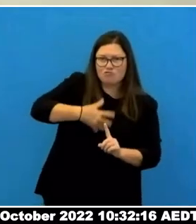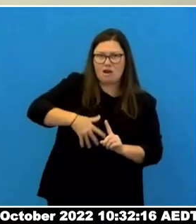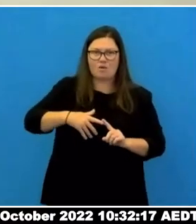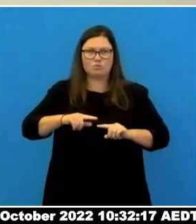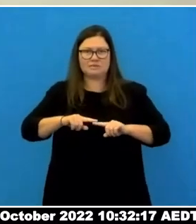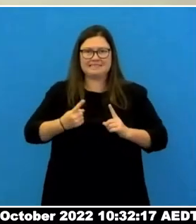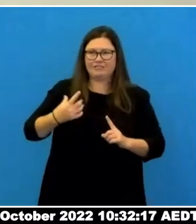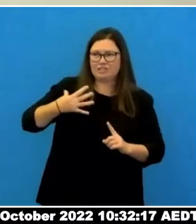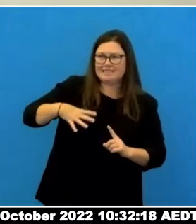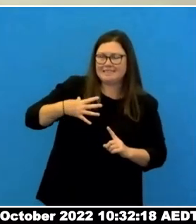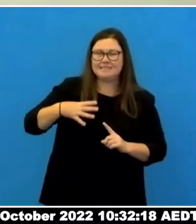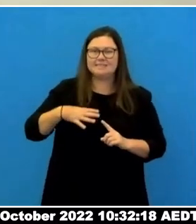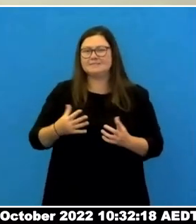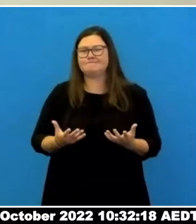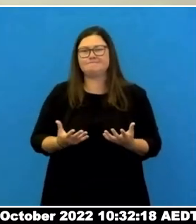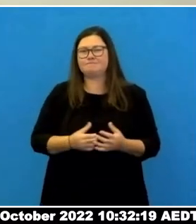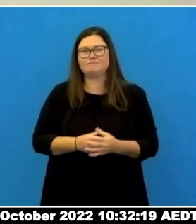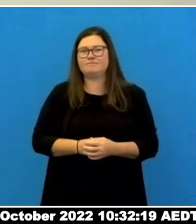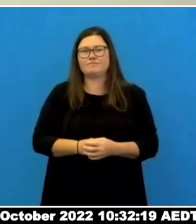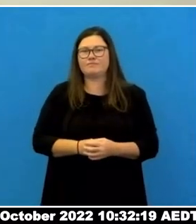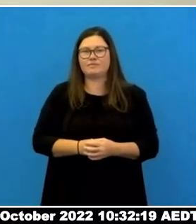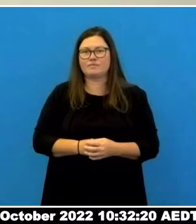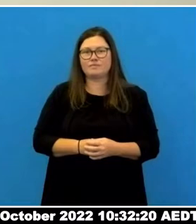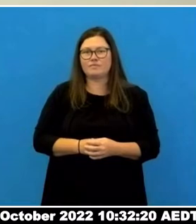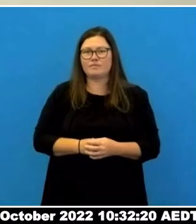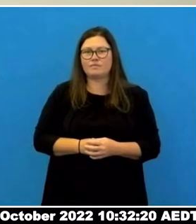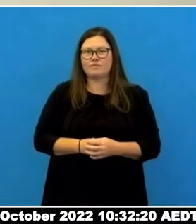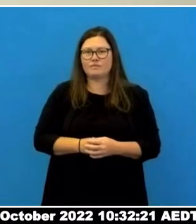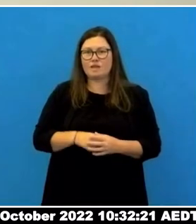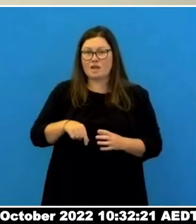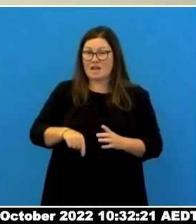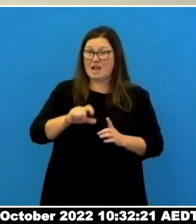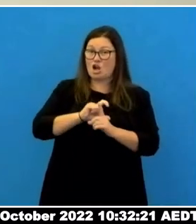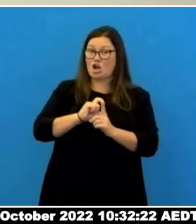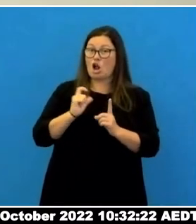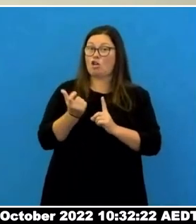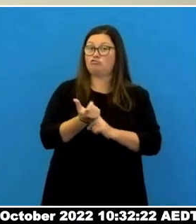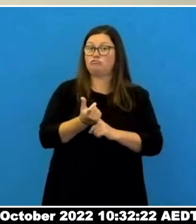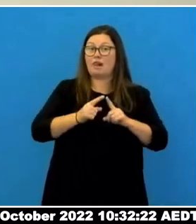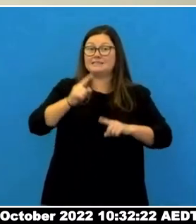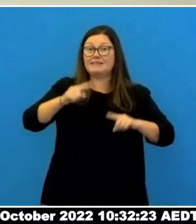Now, this is about cultural diversity. I've spent the last 10 odd years and more in cultural diversity.